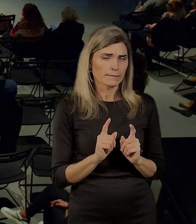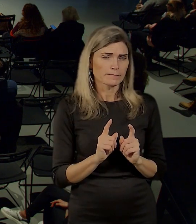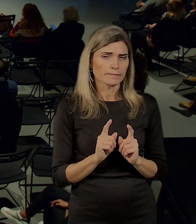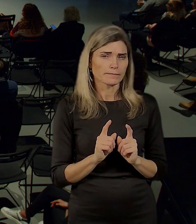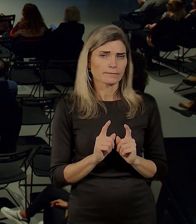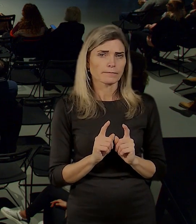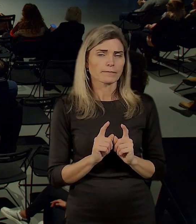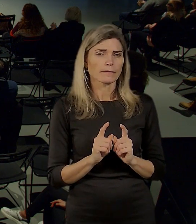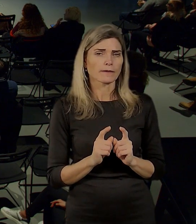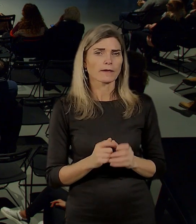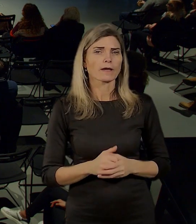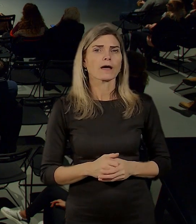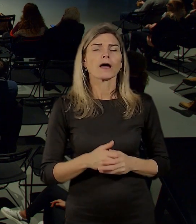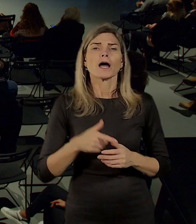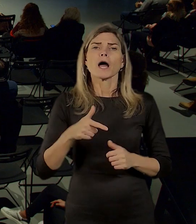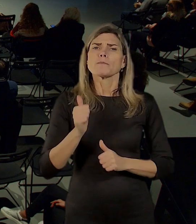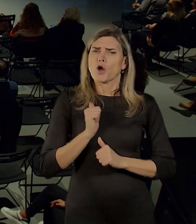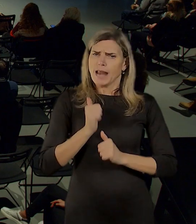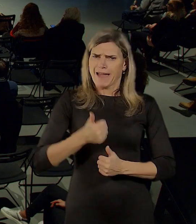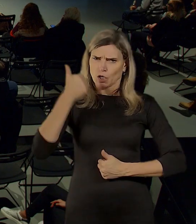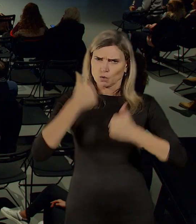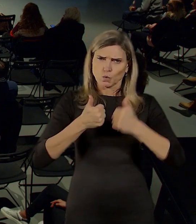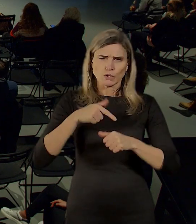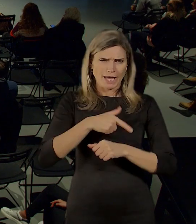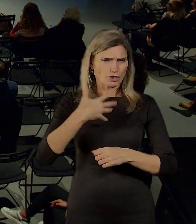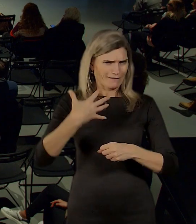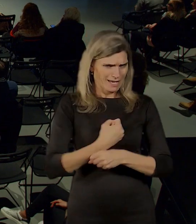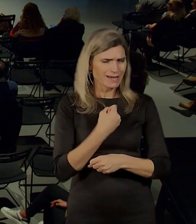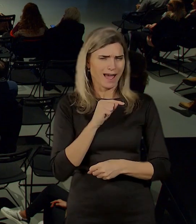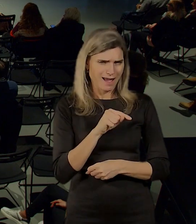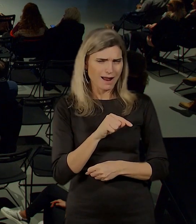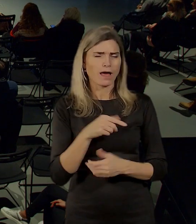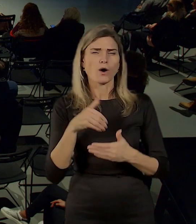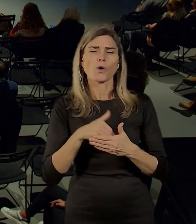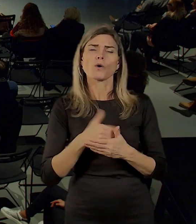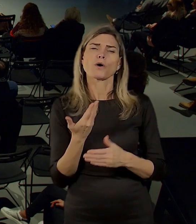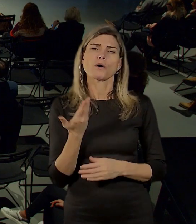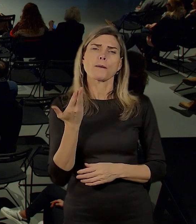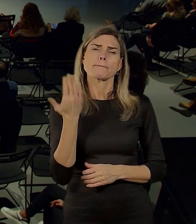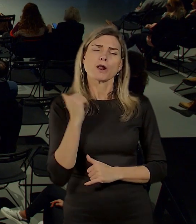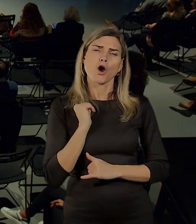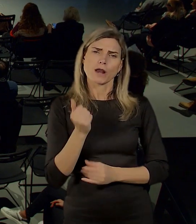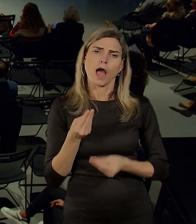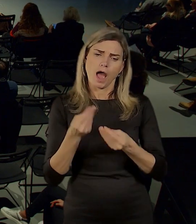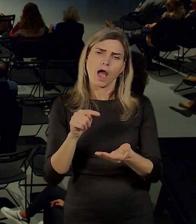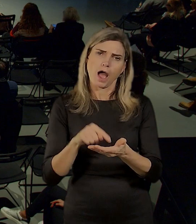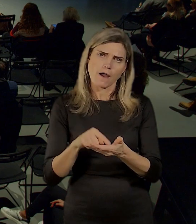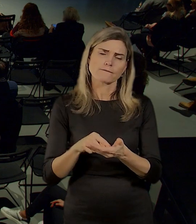all these things. And the most it took us was not to draw the houses or draw some materials